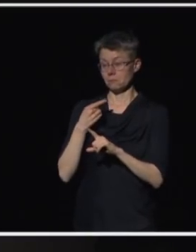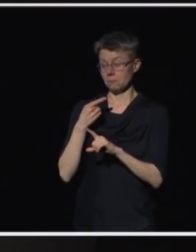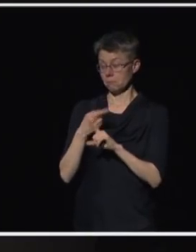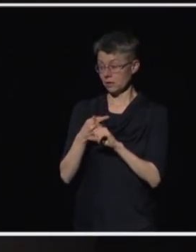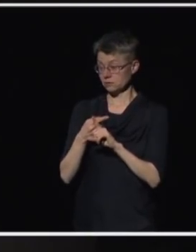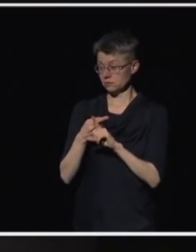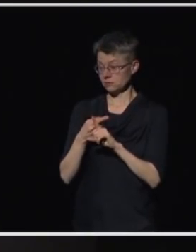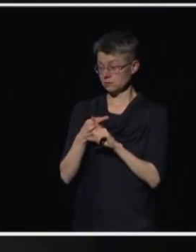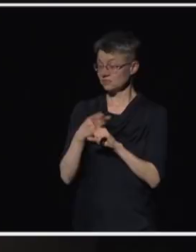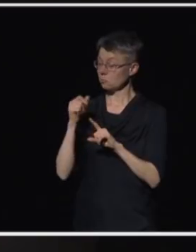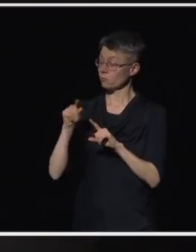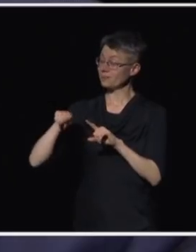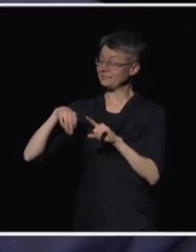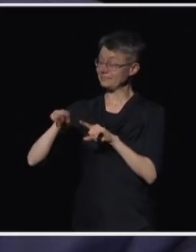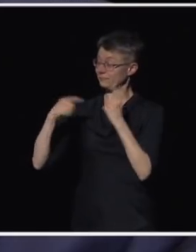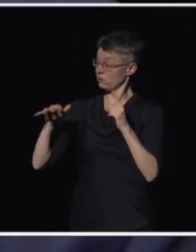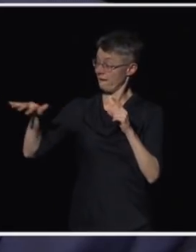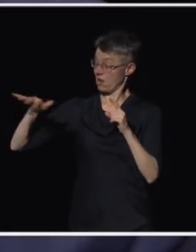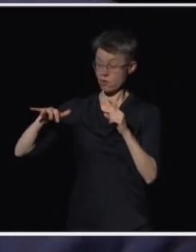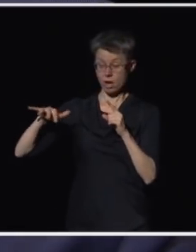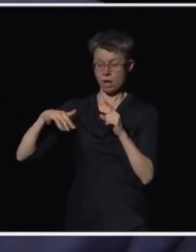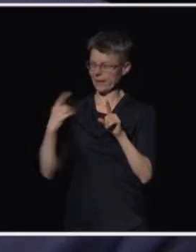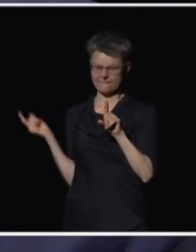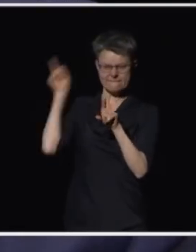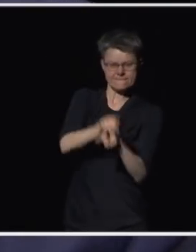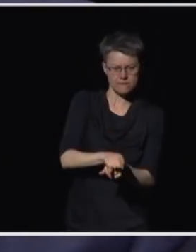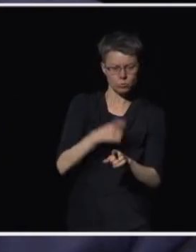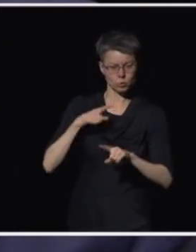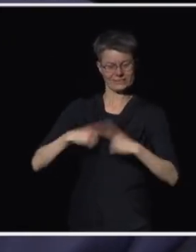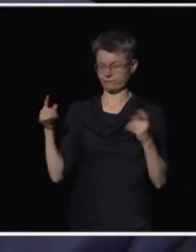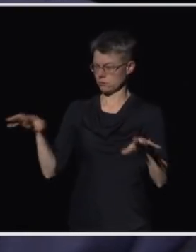you know, they were from a different neighbouhood. So there was this constant layering of yourself